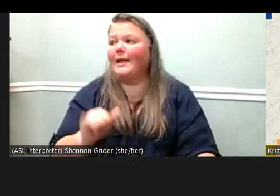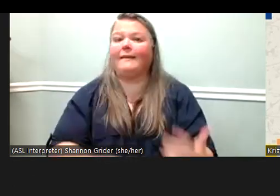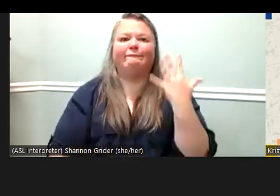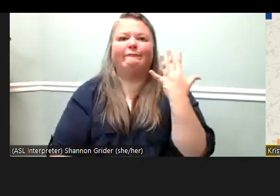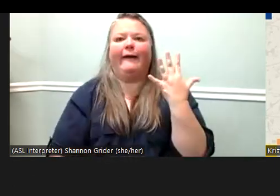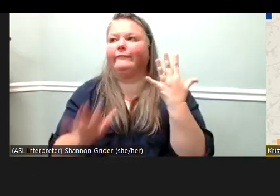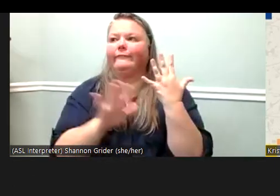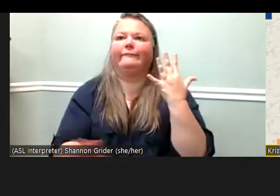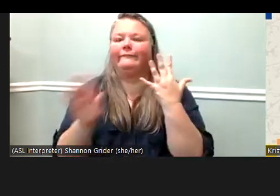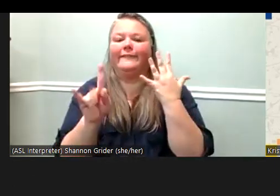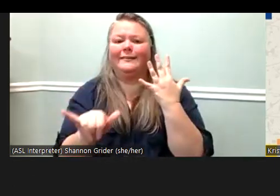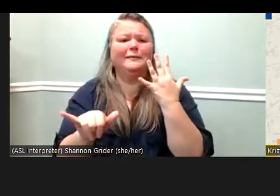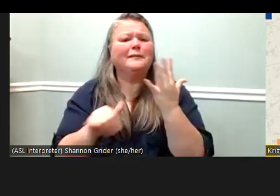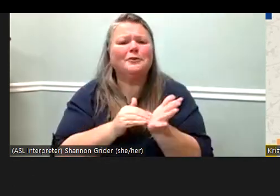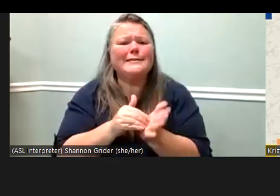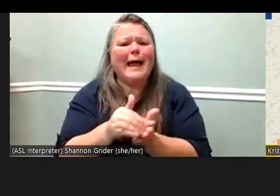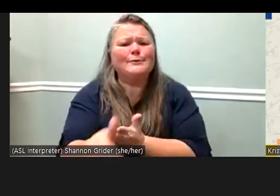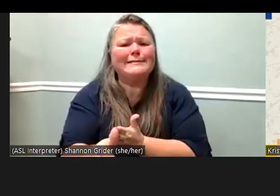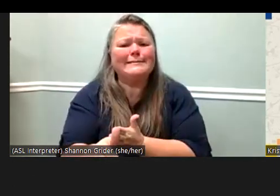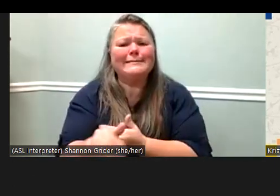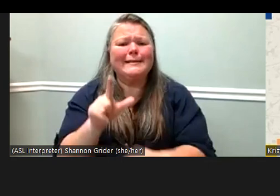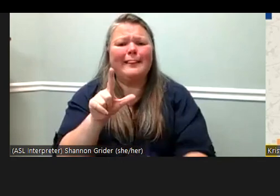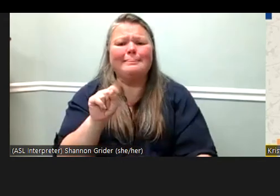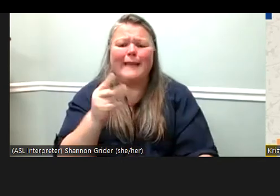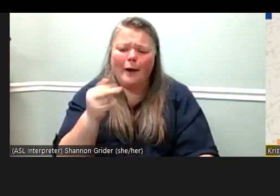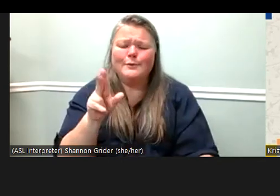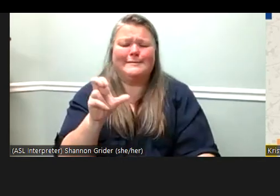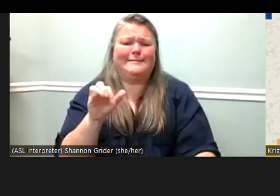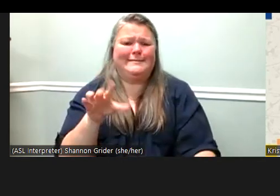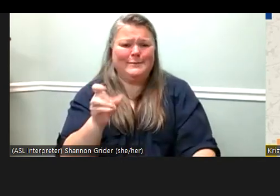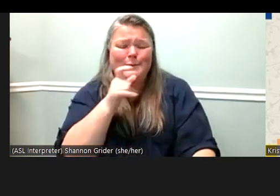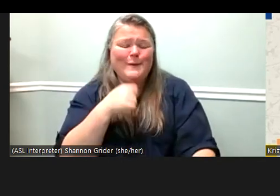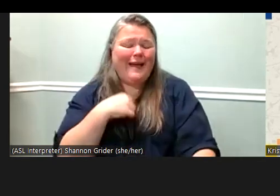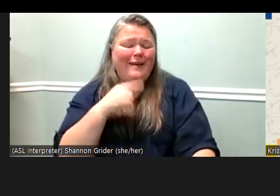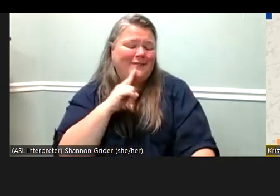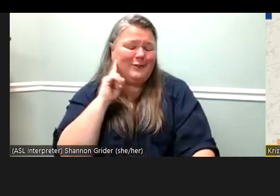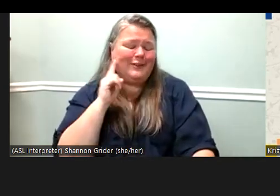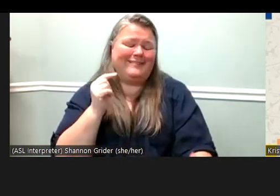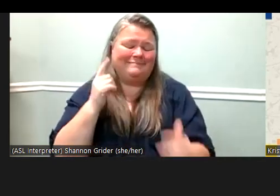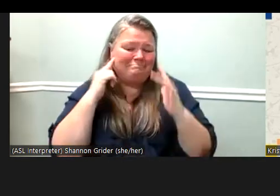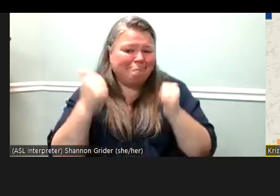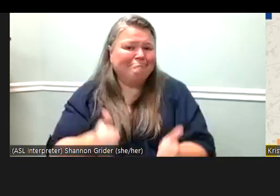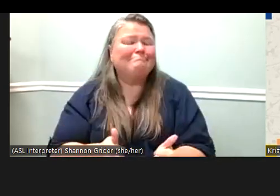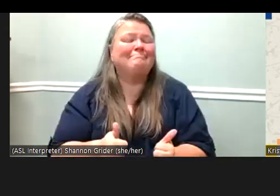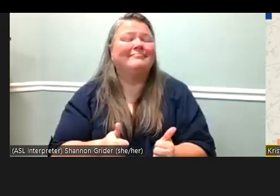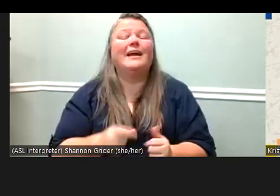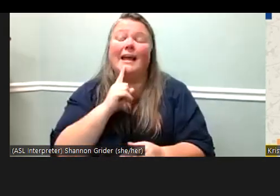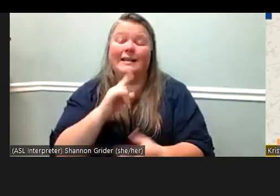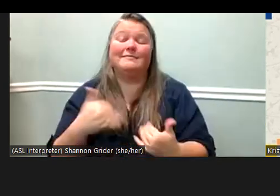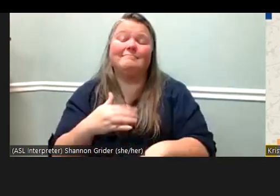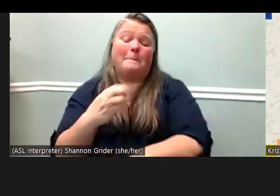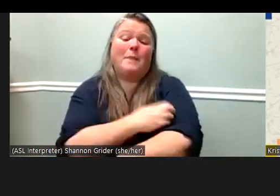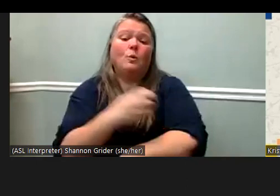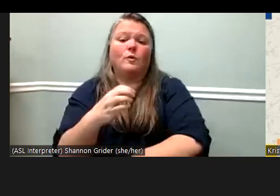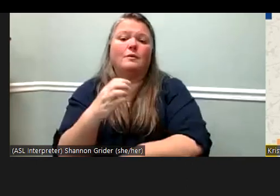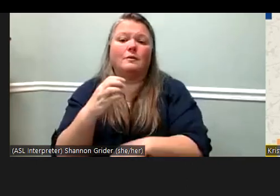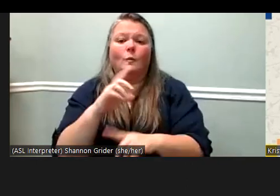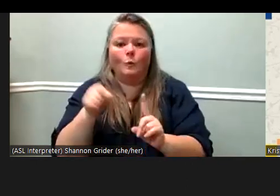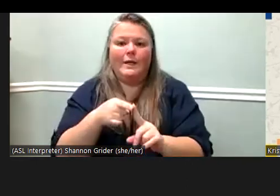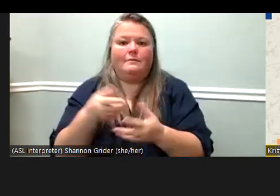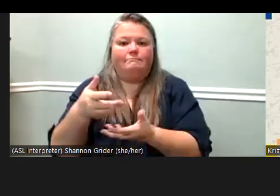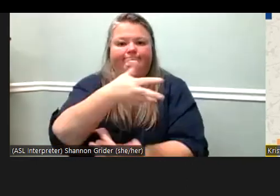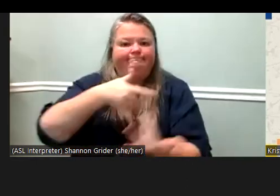WITH TRAINED PEER MENTORS WITH HEARING LOSS. MORE PEOPLE WITH HEARING LOSS COULD BE REACHED. JEANY, I AGREE. THERE ARE MANY OF US WHO HAVE A HEARING LOSS. IT'S